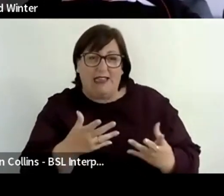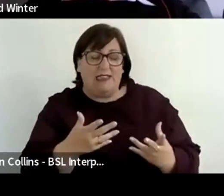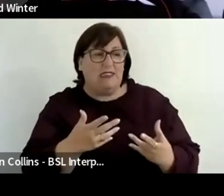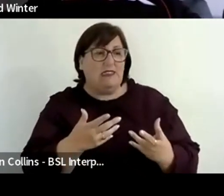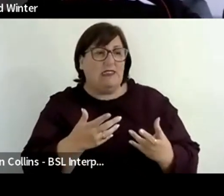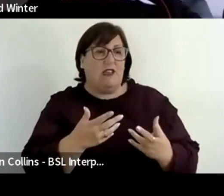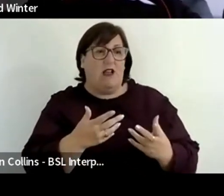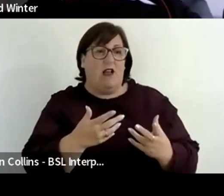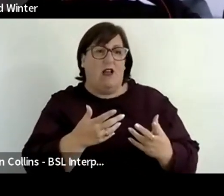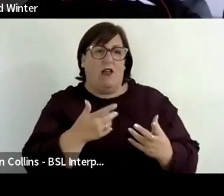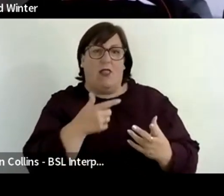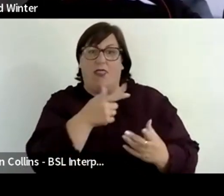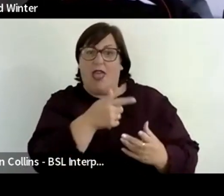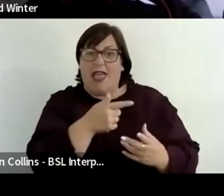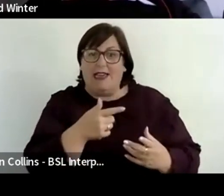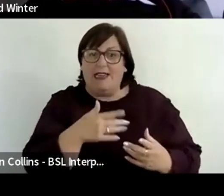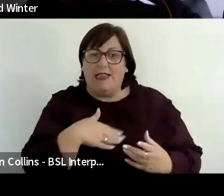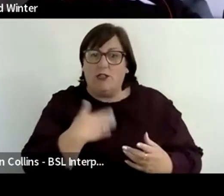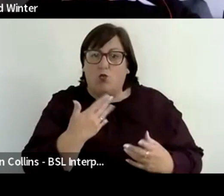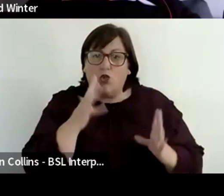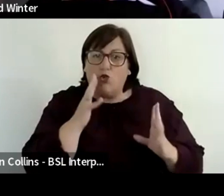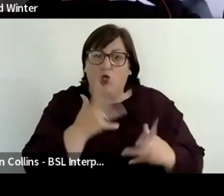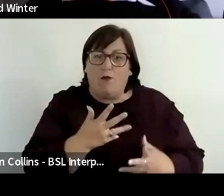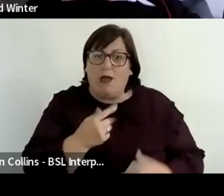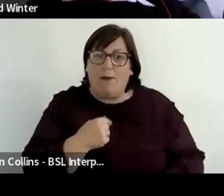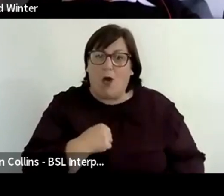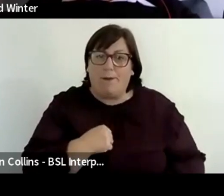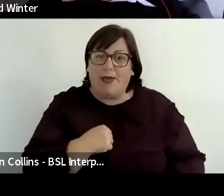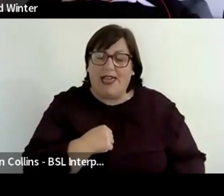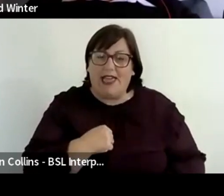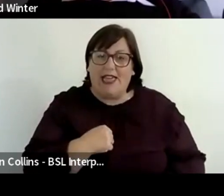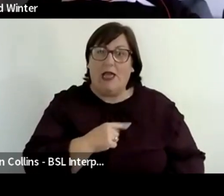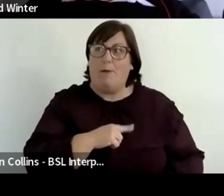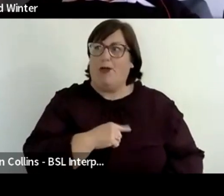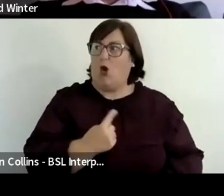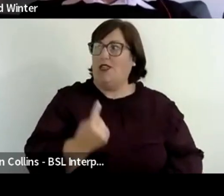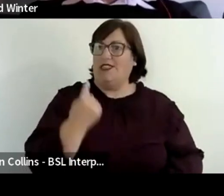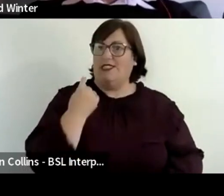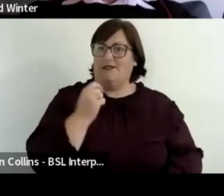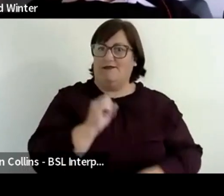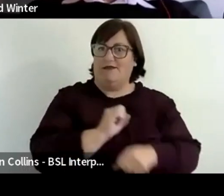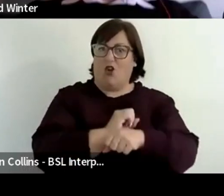Especially with them being a lone worker. In the pandemic you were working from home.